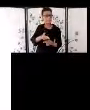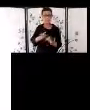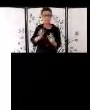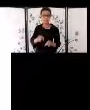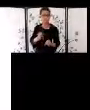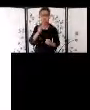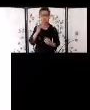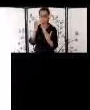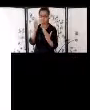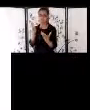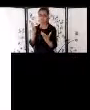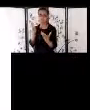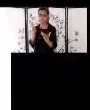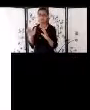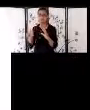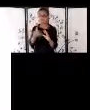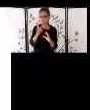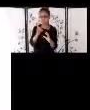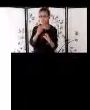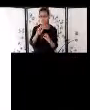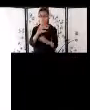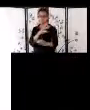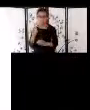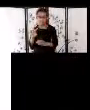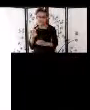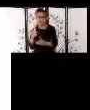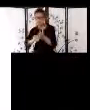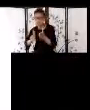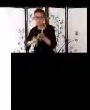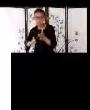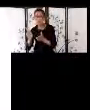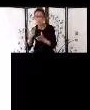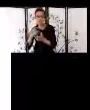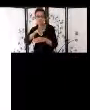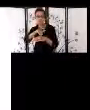We have posted the full assessment committee Terms of Reference on our website with the